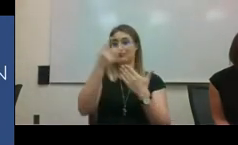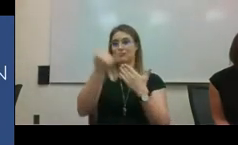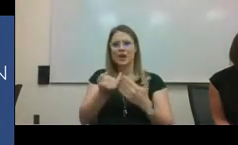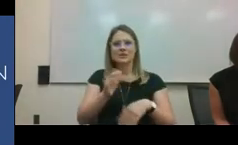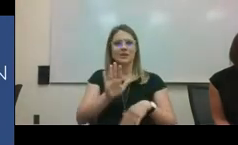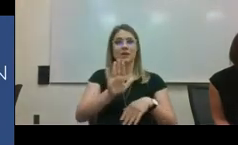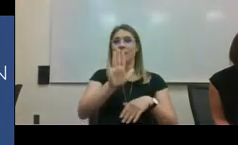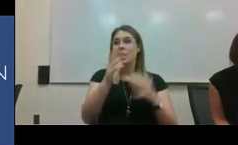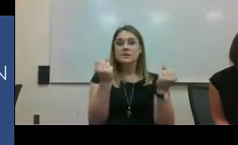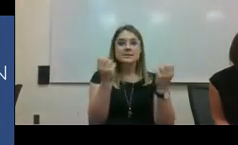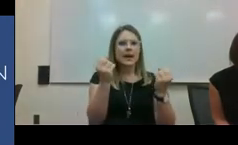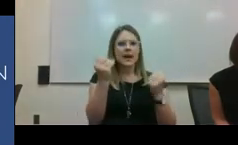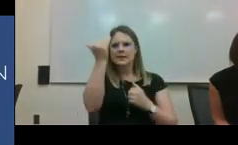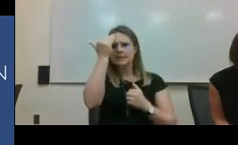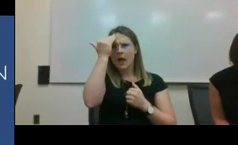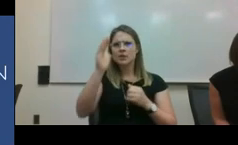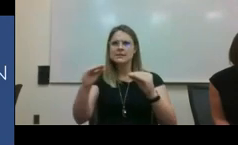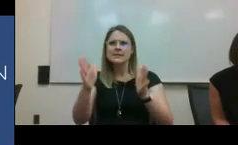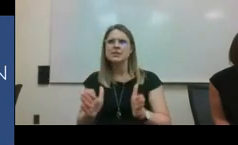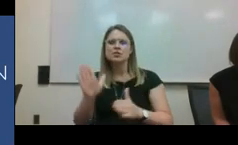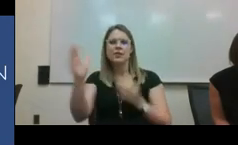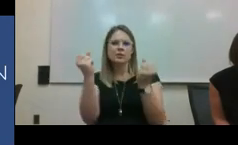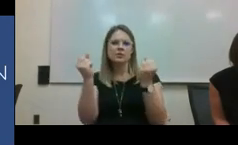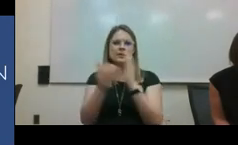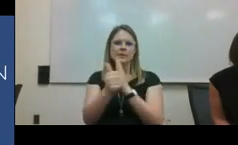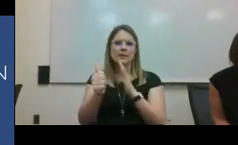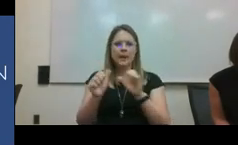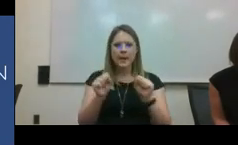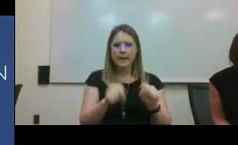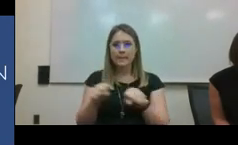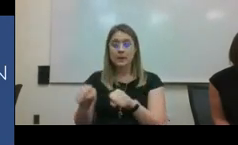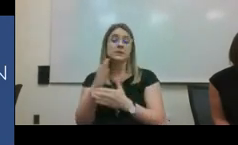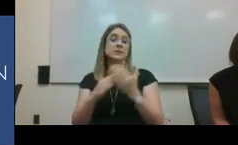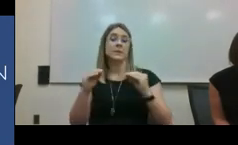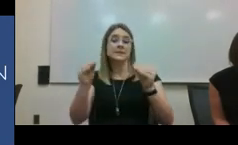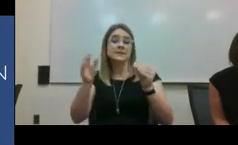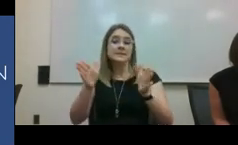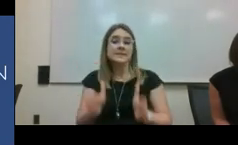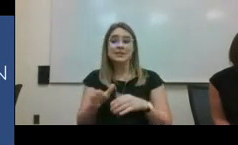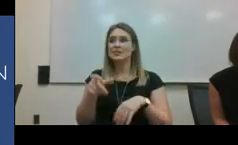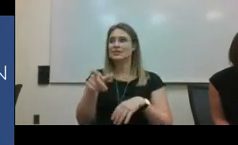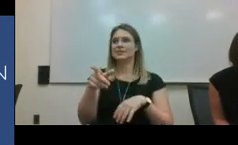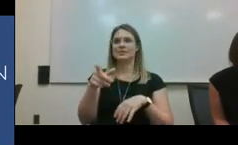or the teachers. Some teachers were people that had just been recruited